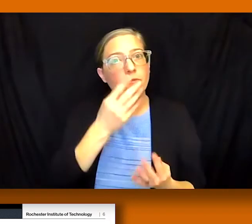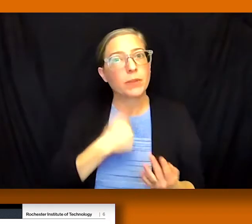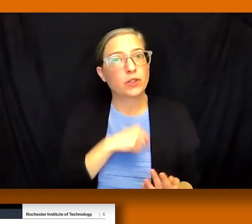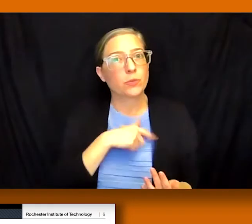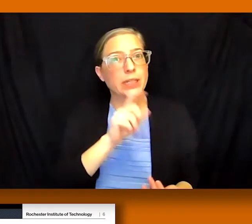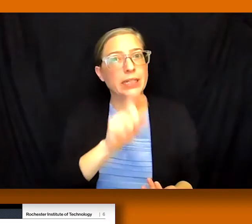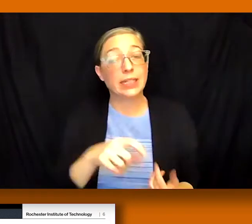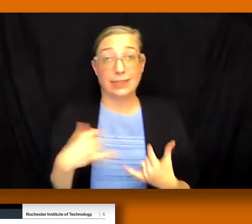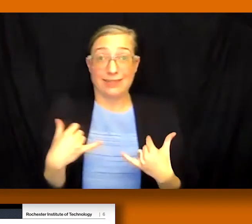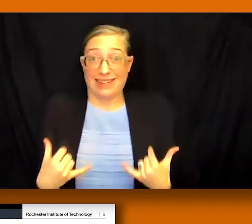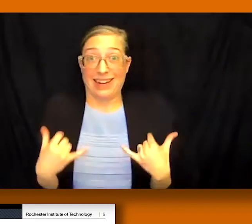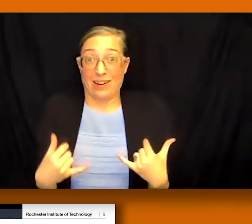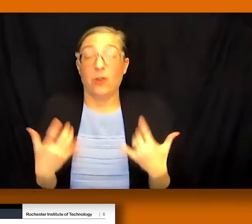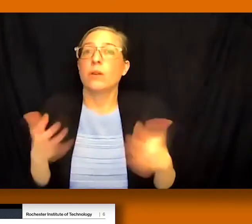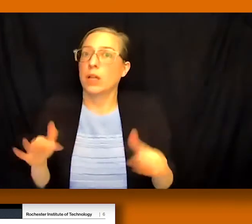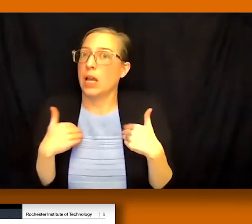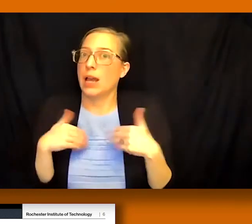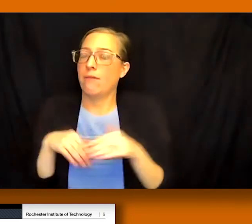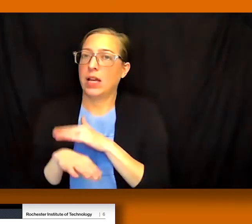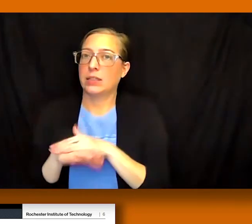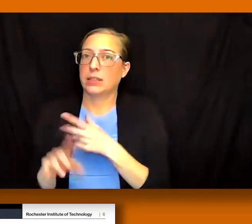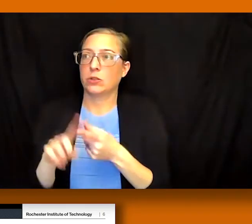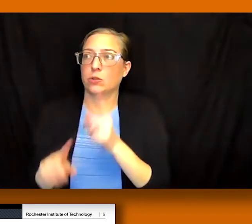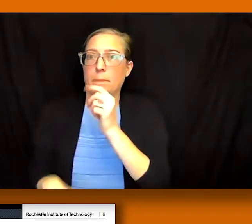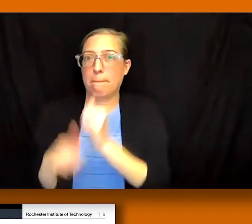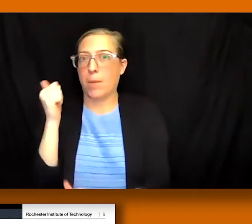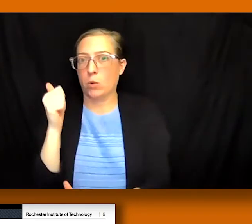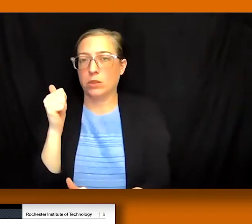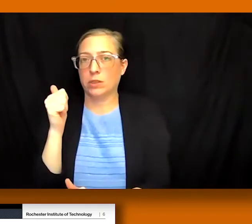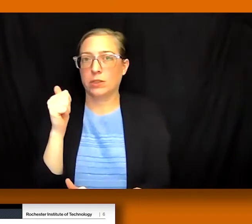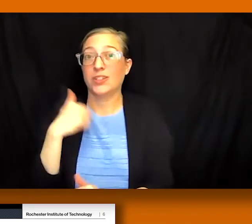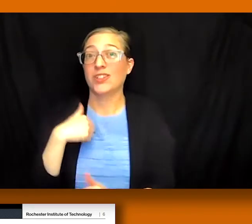So, I guess the RIT higher-ups finally decided